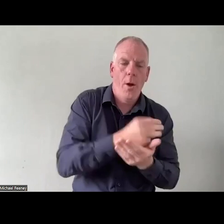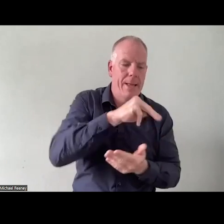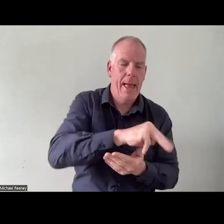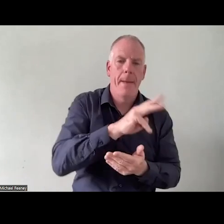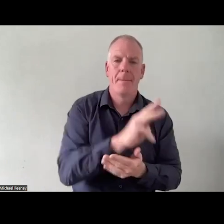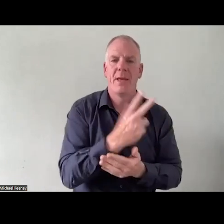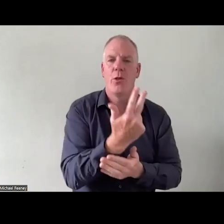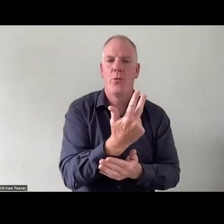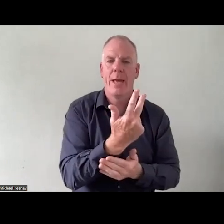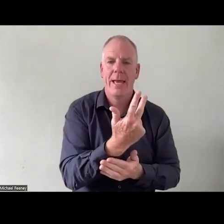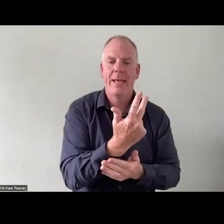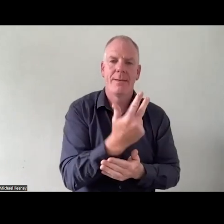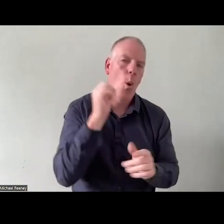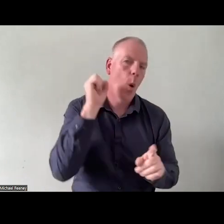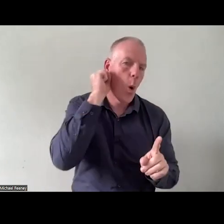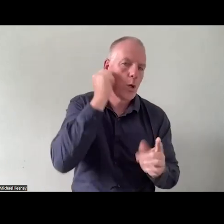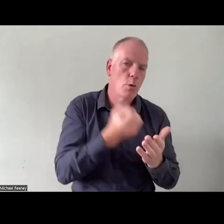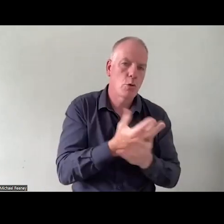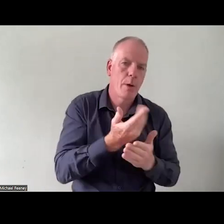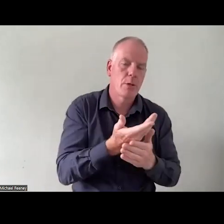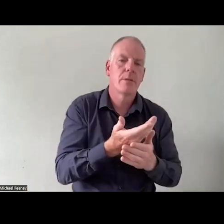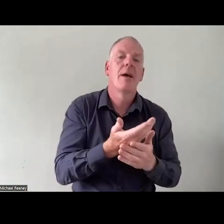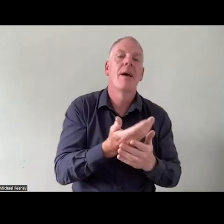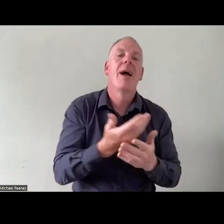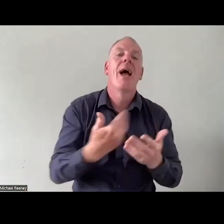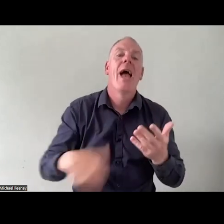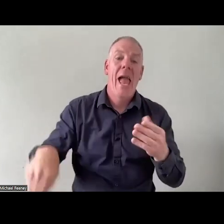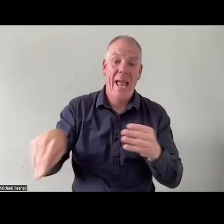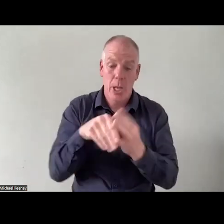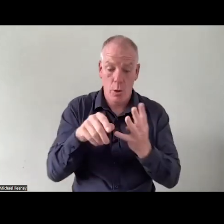of audio description, and we can have those as part of an output stream.